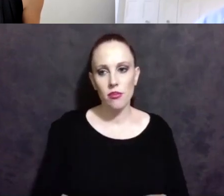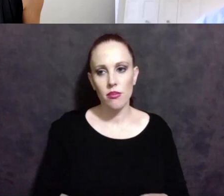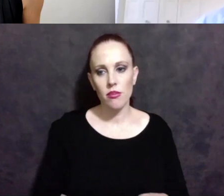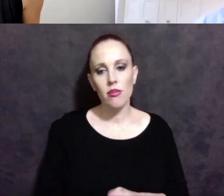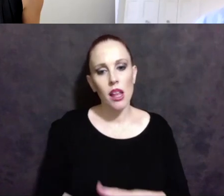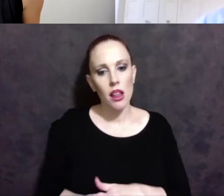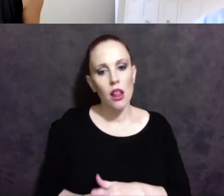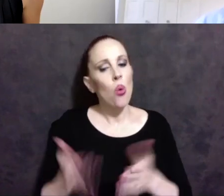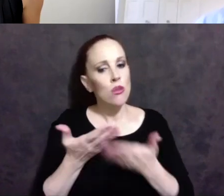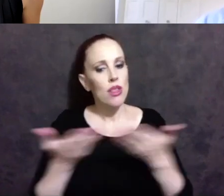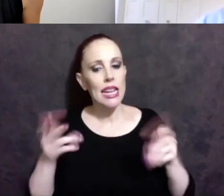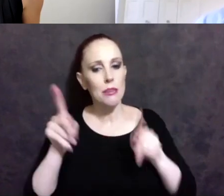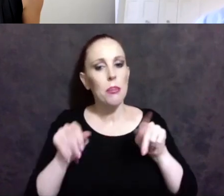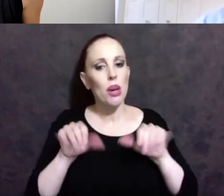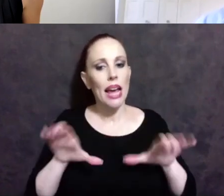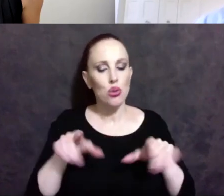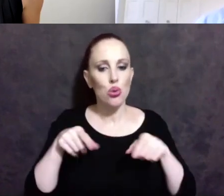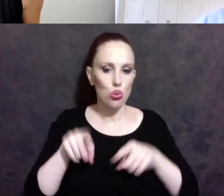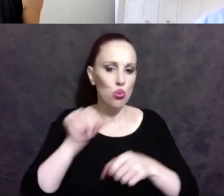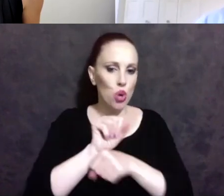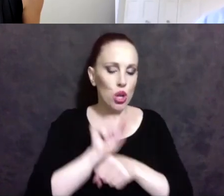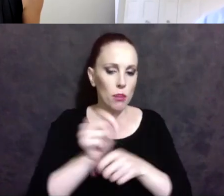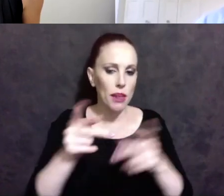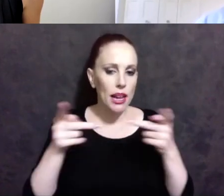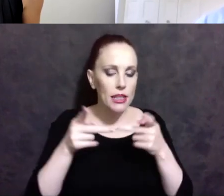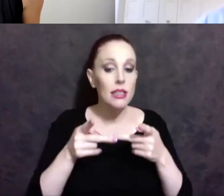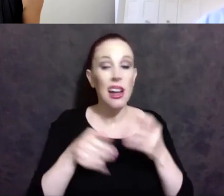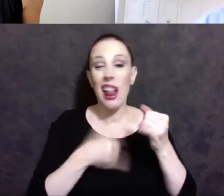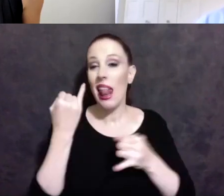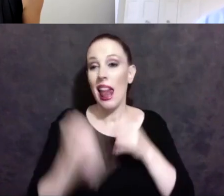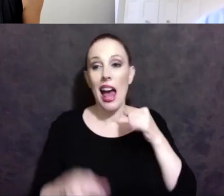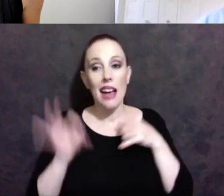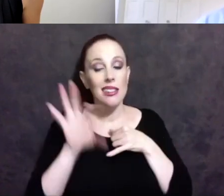in general in the workplace. The last thing I would say is don't rely on your ERG groups